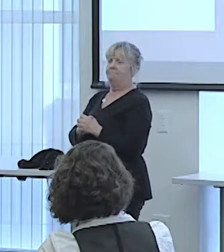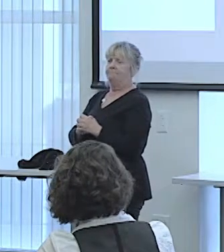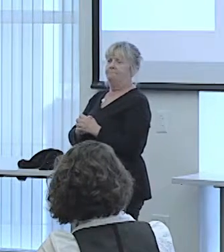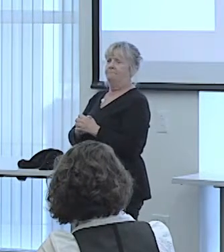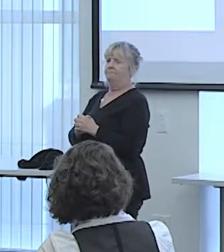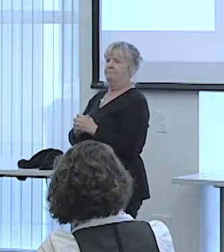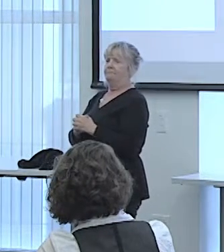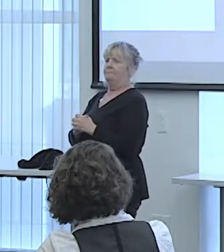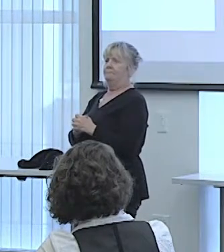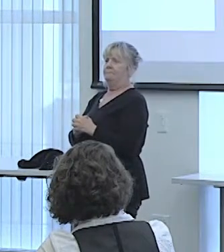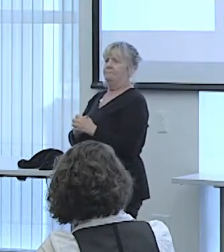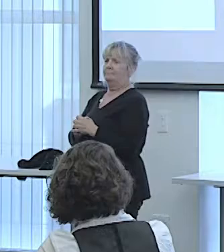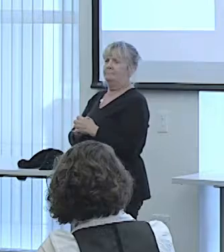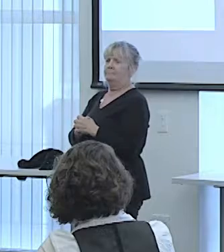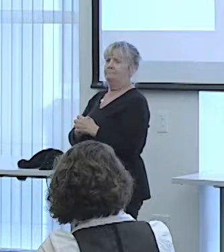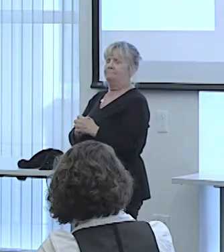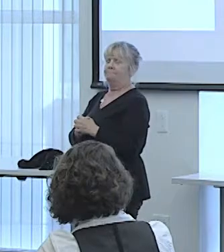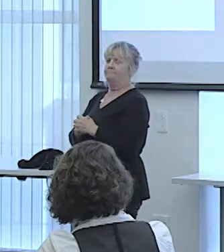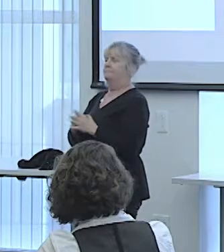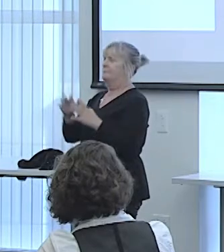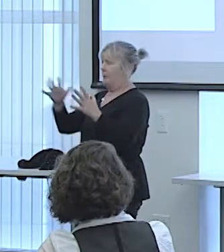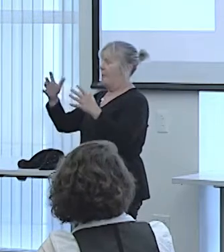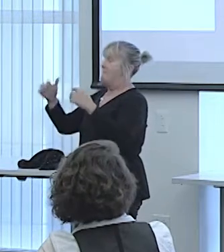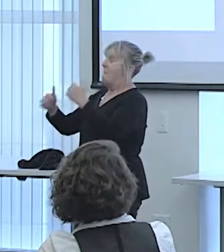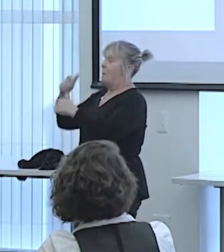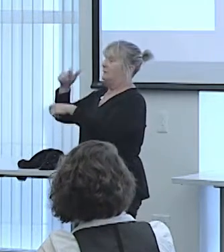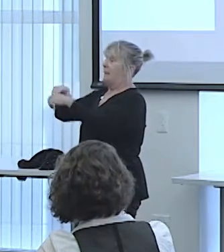is better than .